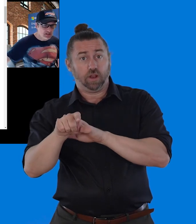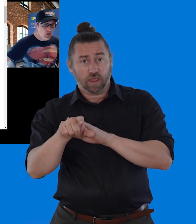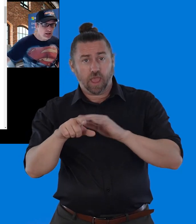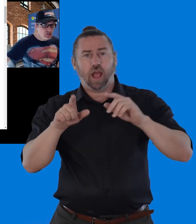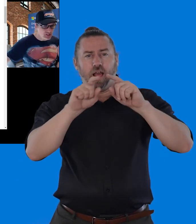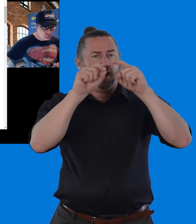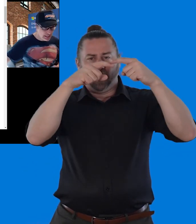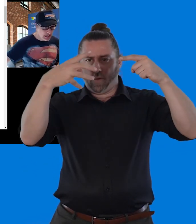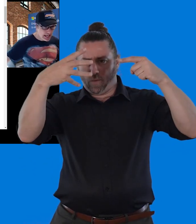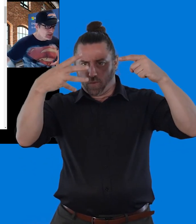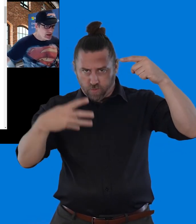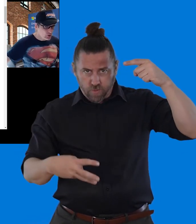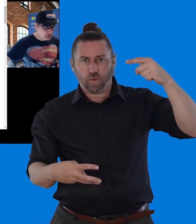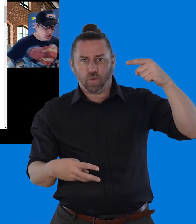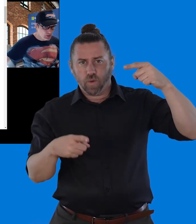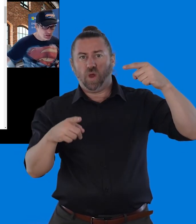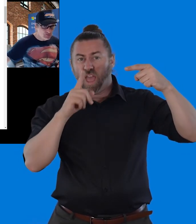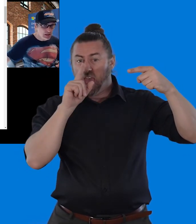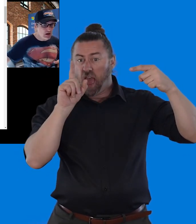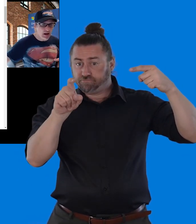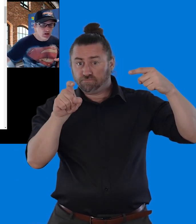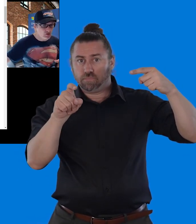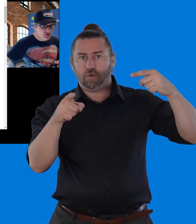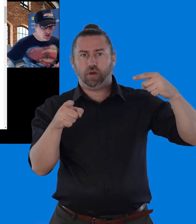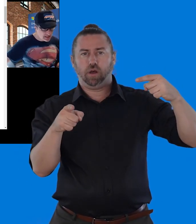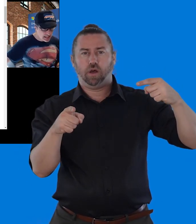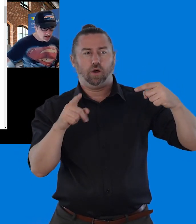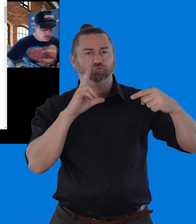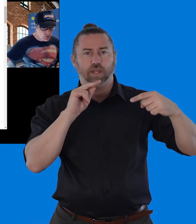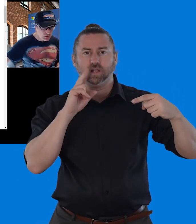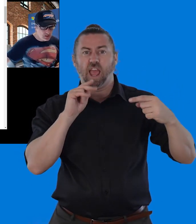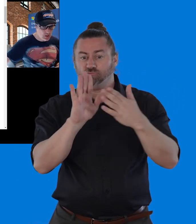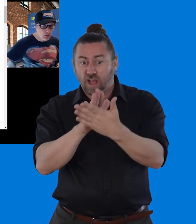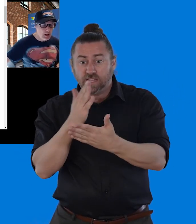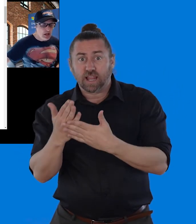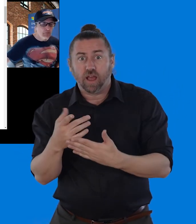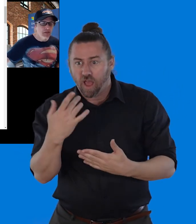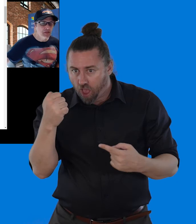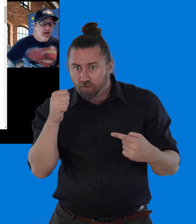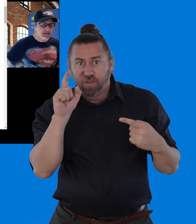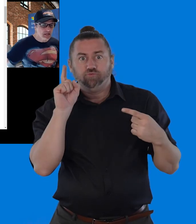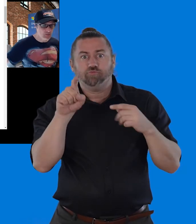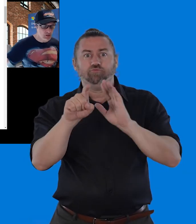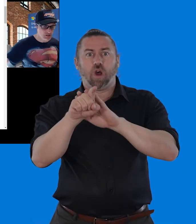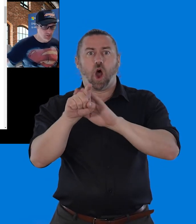So, I could just read aloud without opening Immersive Reader. I could do the translate if I wanted as well. But there's Immersive Reader.